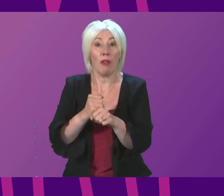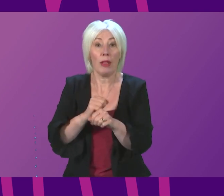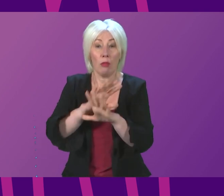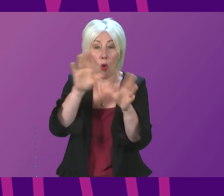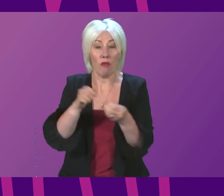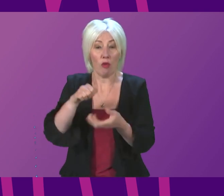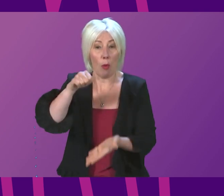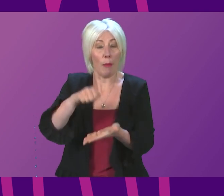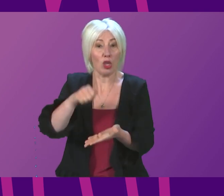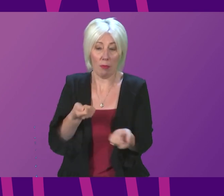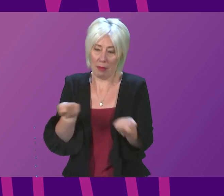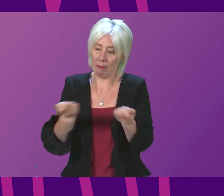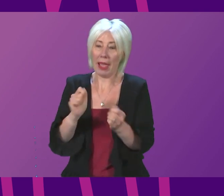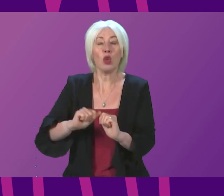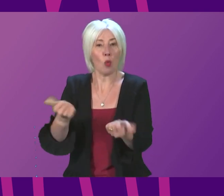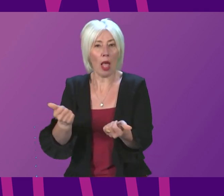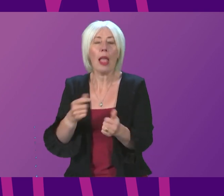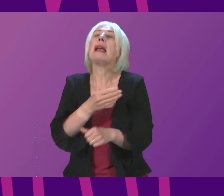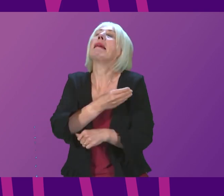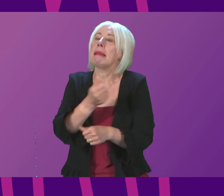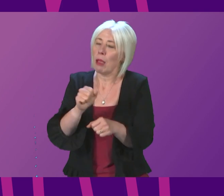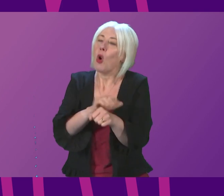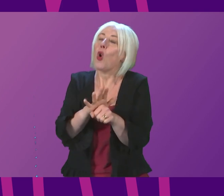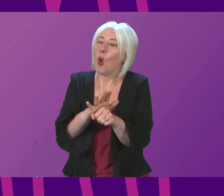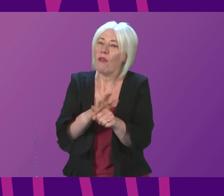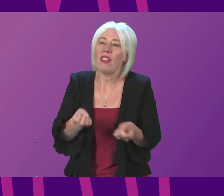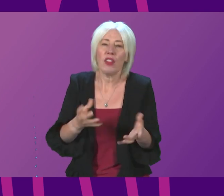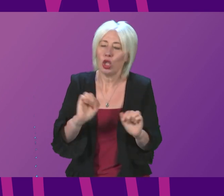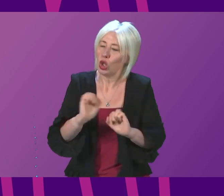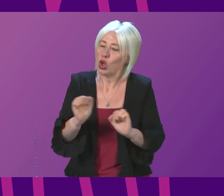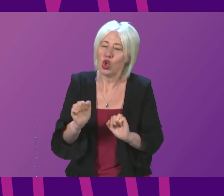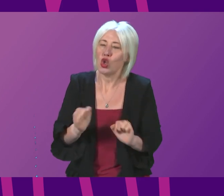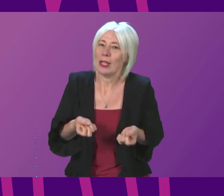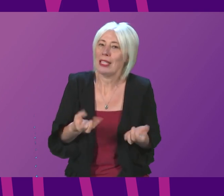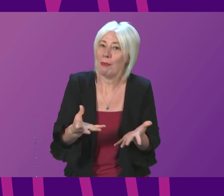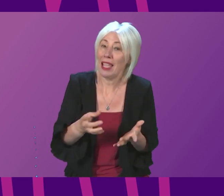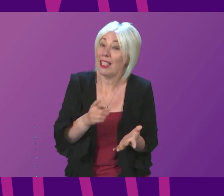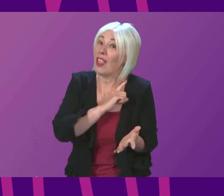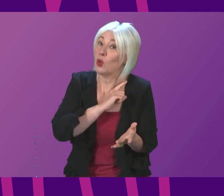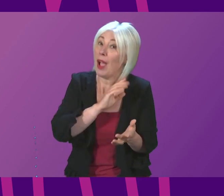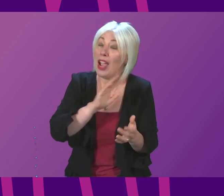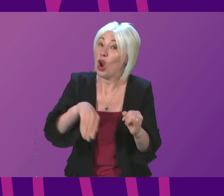Yes—it says that some Covid-19 funding remains unspent, but that is because the report does not go to the end of the financial year.